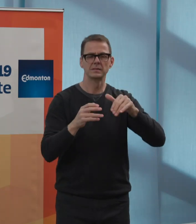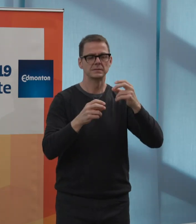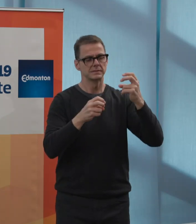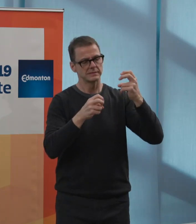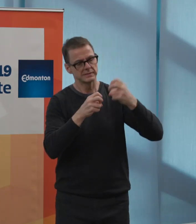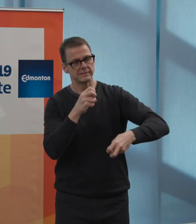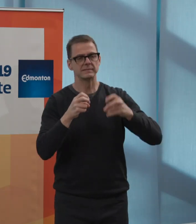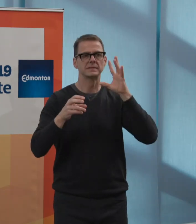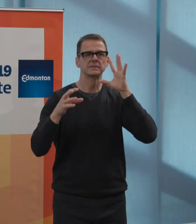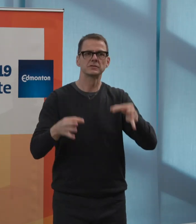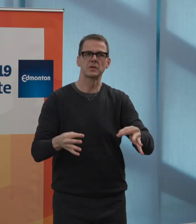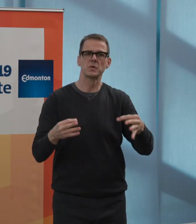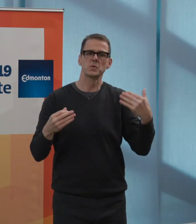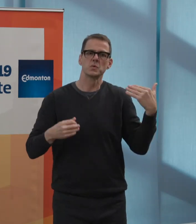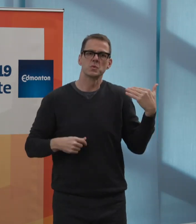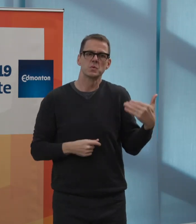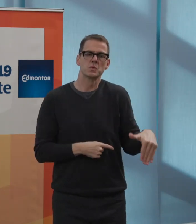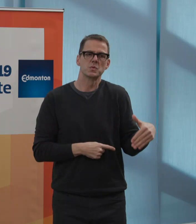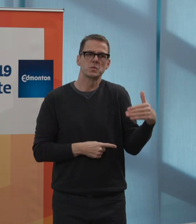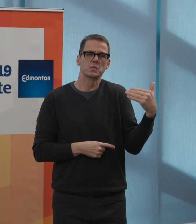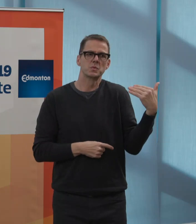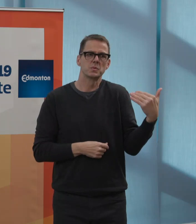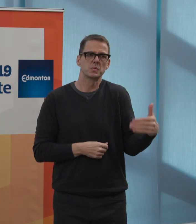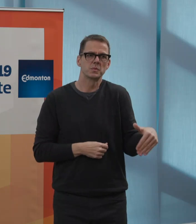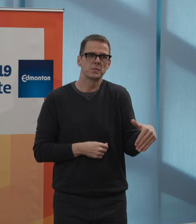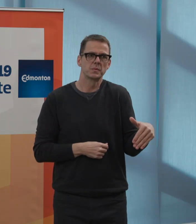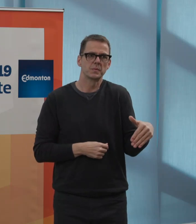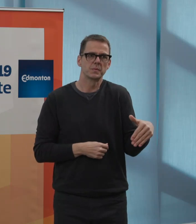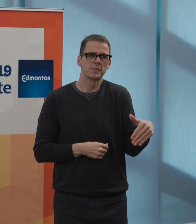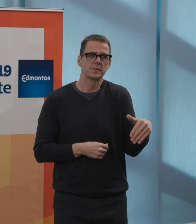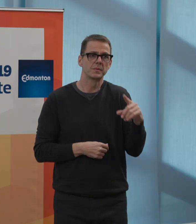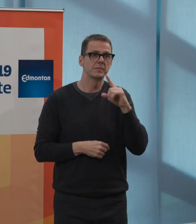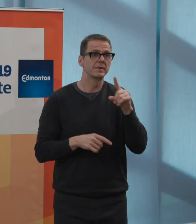public organizations across the city are grappling with and with that in mind I'd